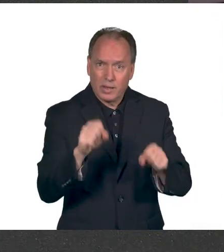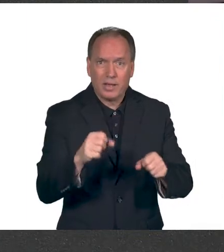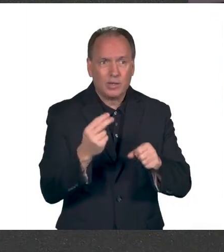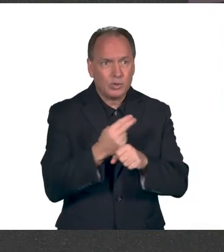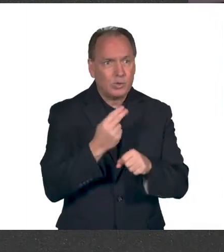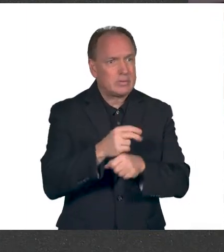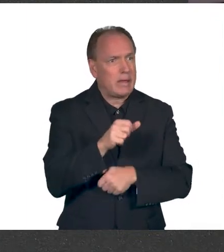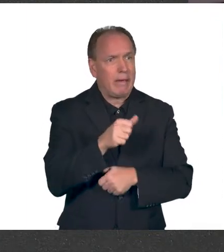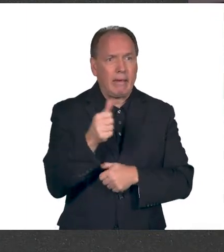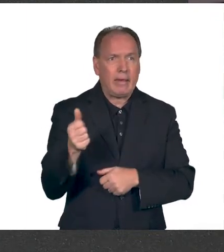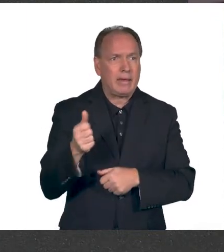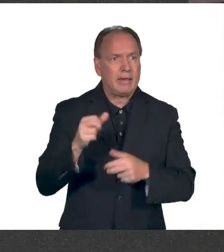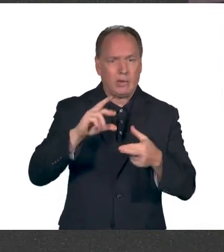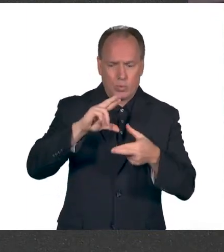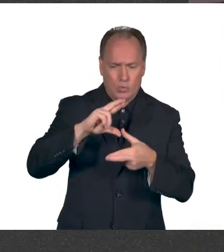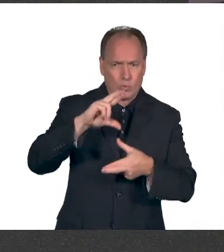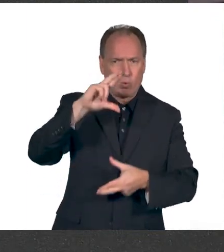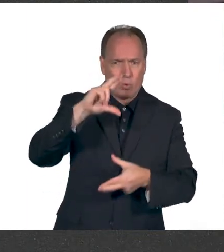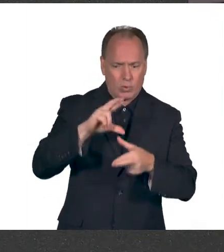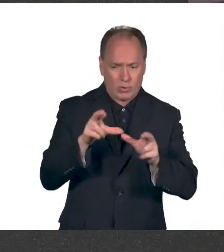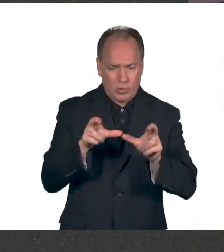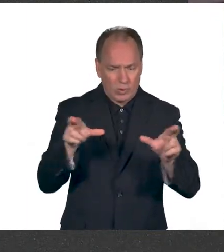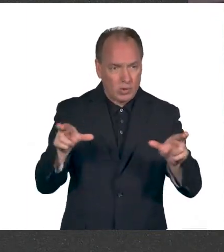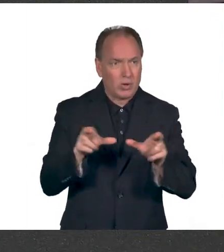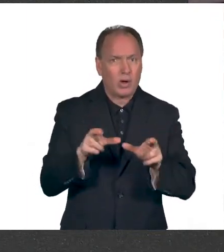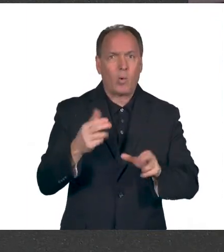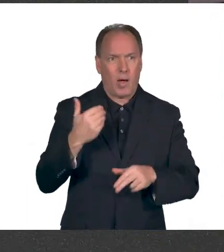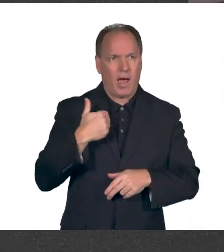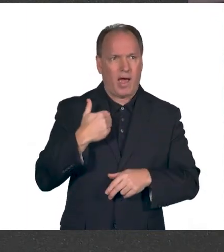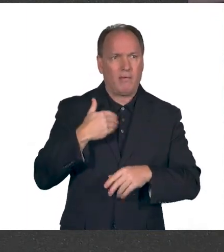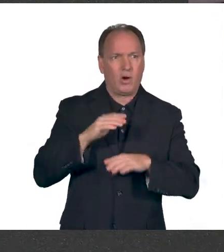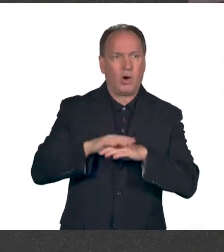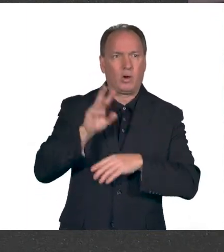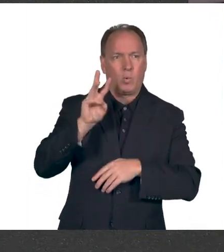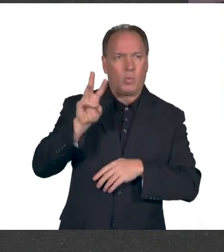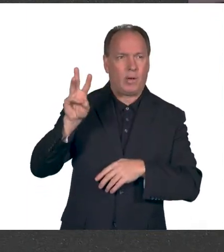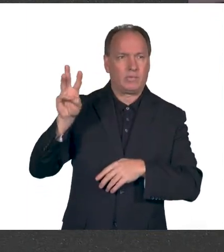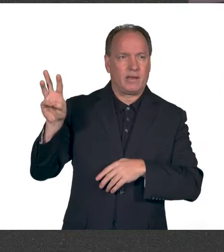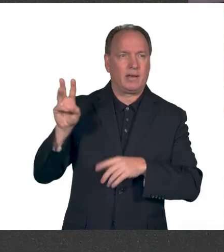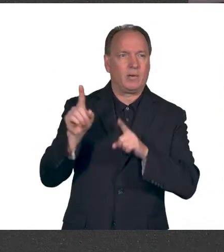you can use any kind of a ruler, and I will have this on the website too.